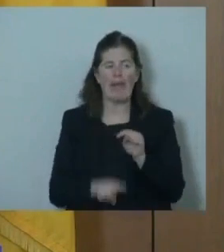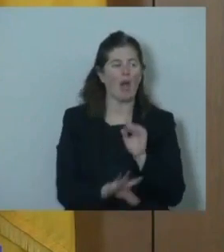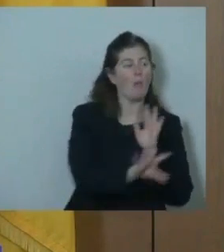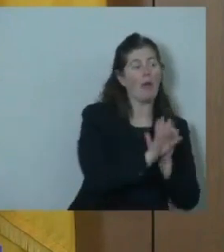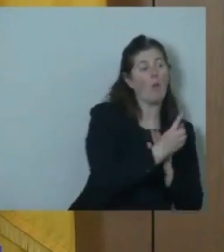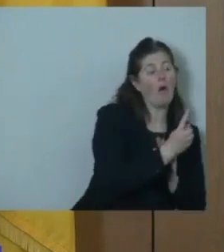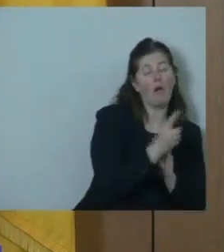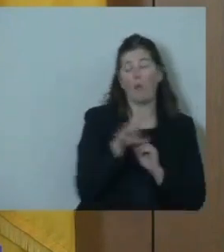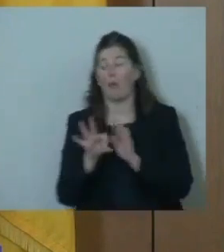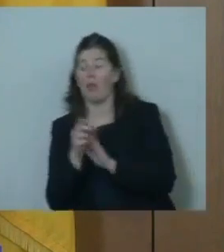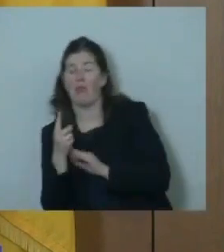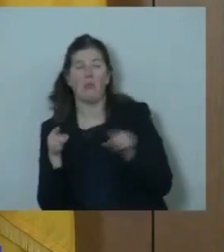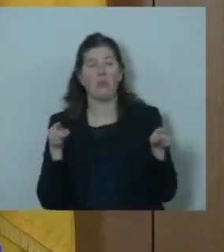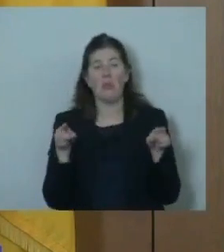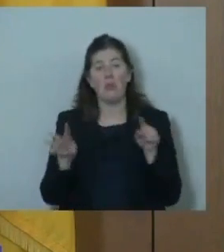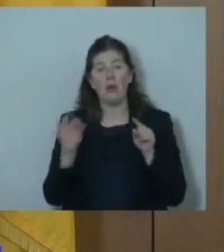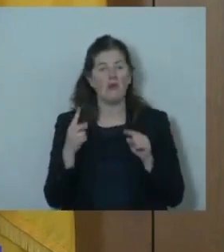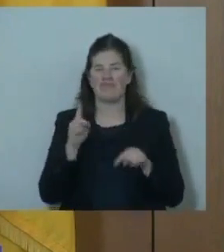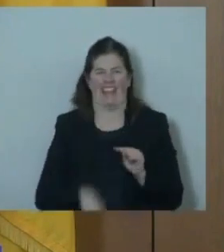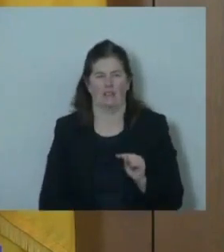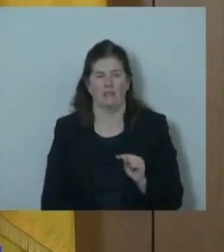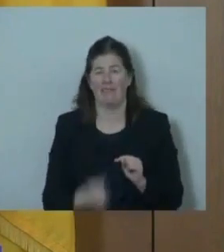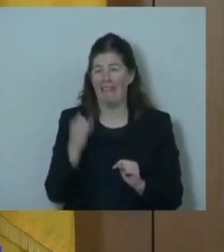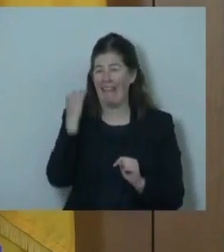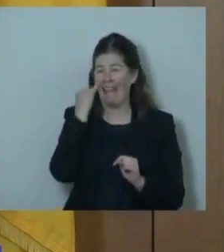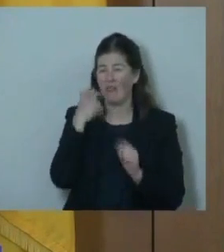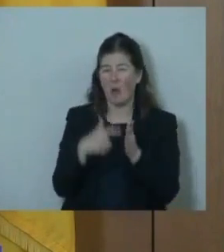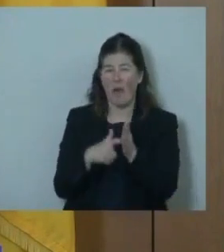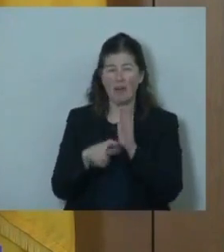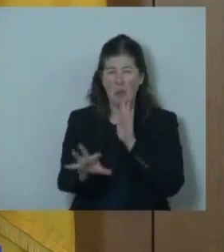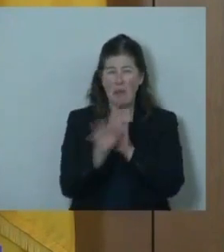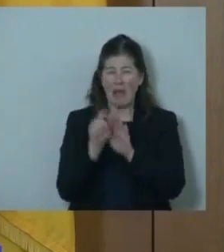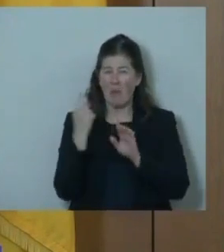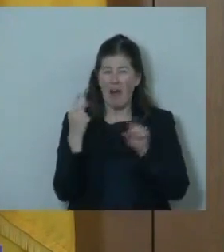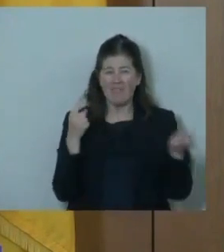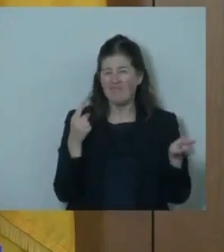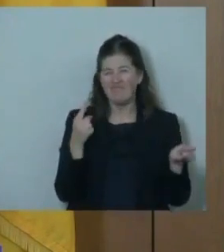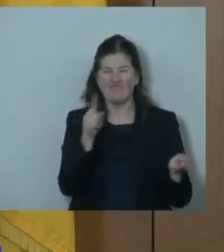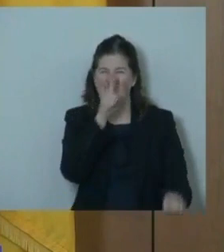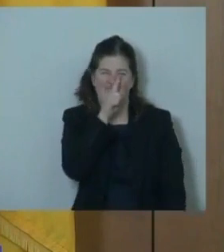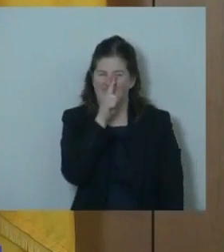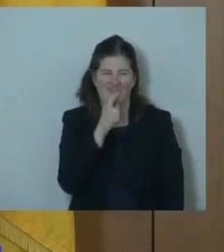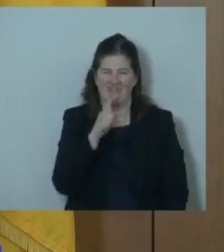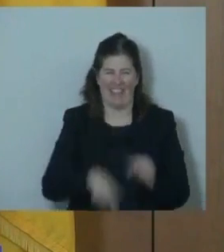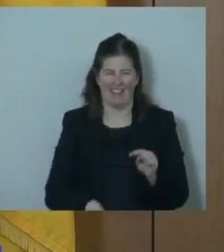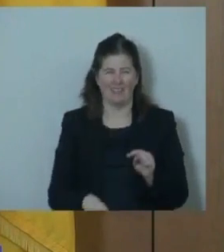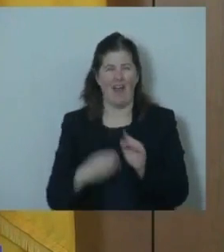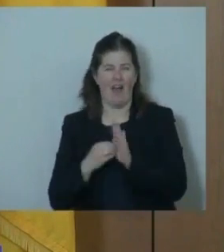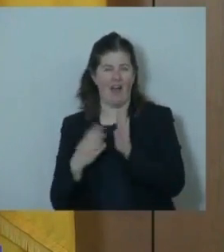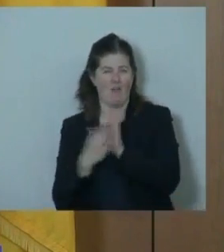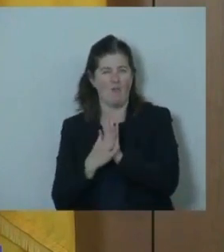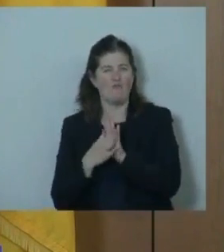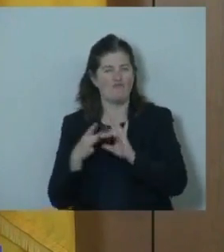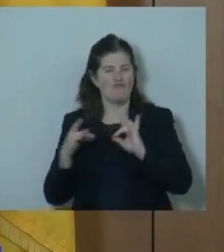THESE THINGS HAVE TO BE DONE TOGETHER. YOU DON’T GET TO CHOOSE ONE OF THE OTHER.